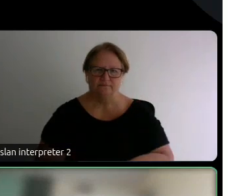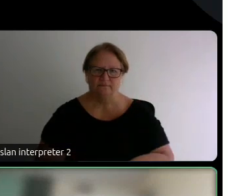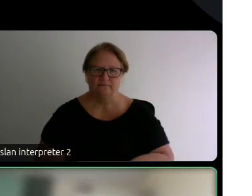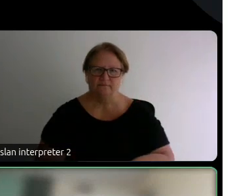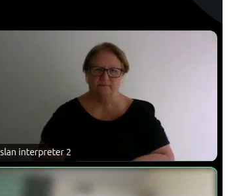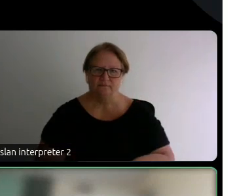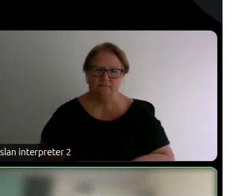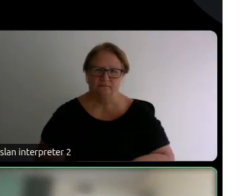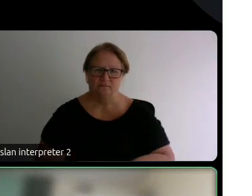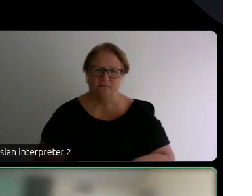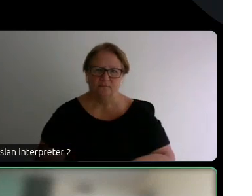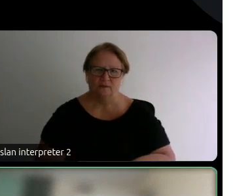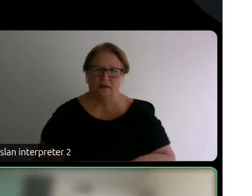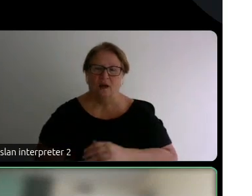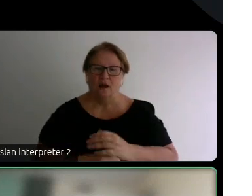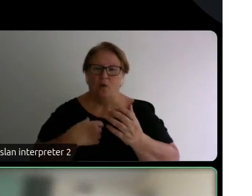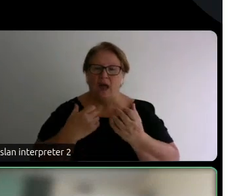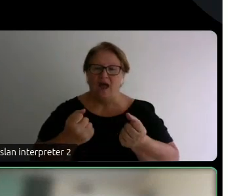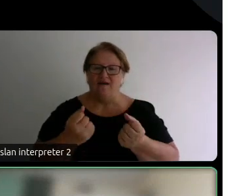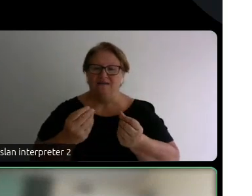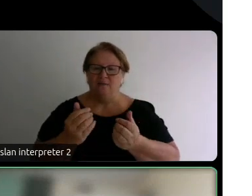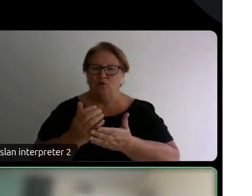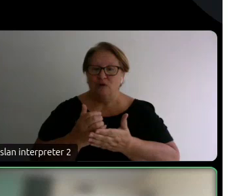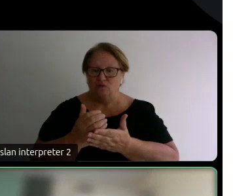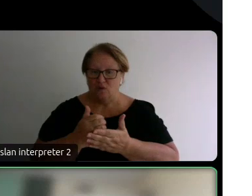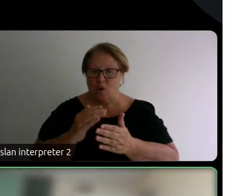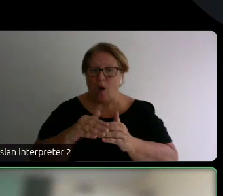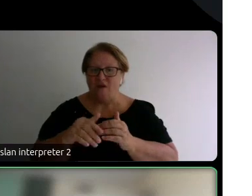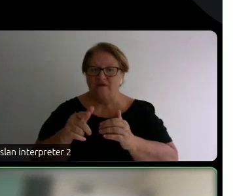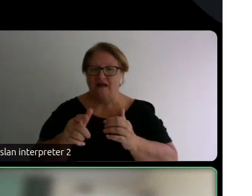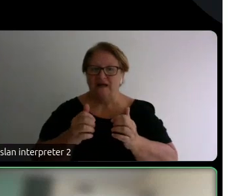We do have some resources in the dispute resolution services section that are specific